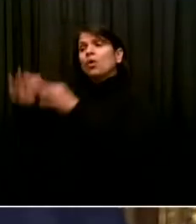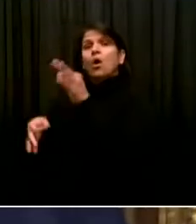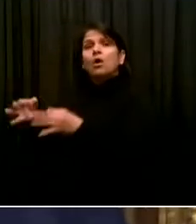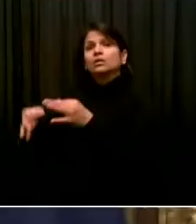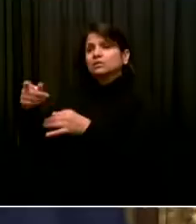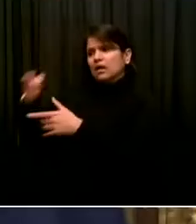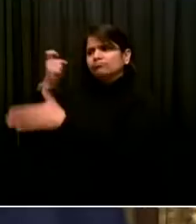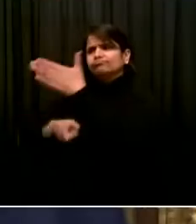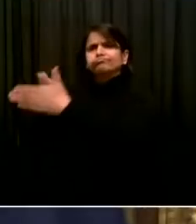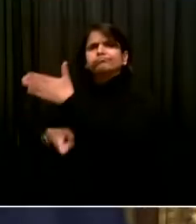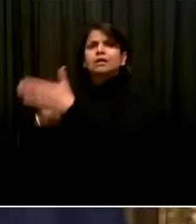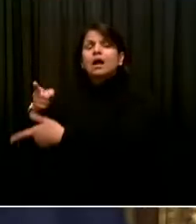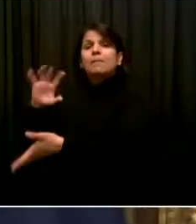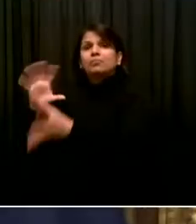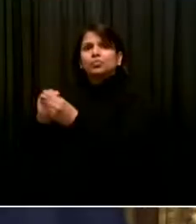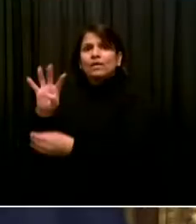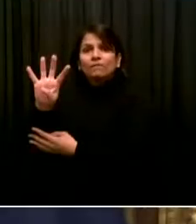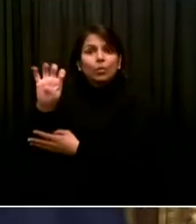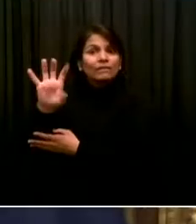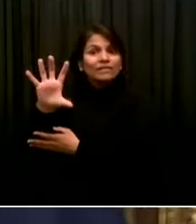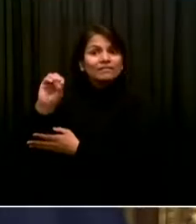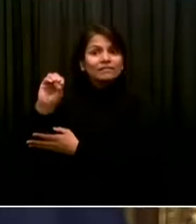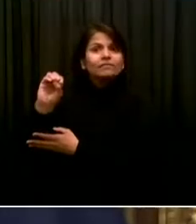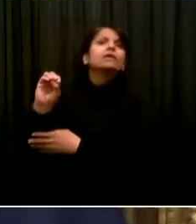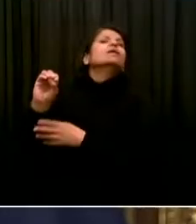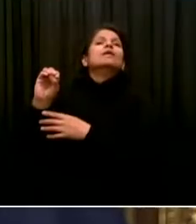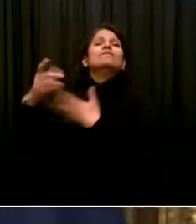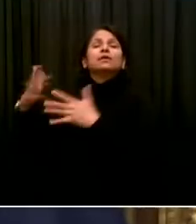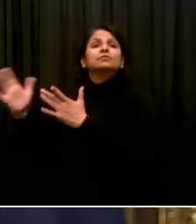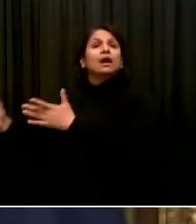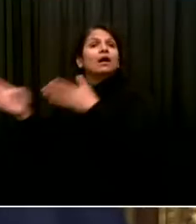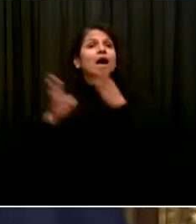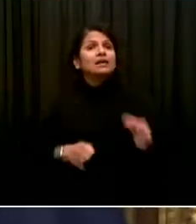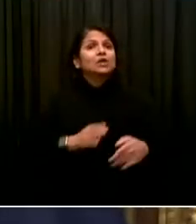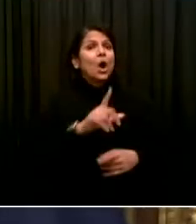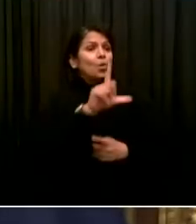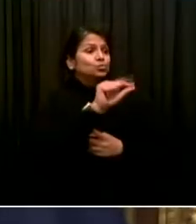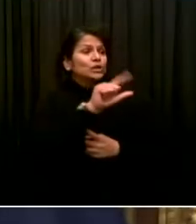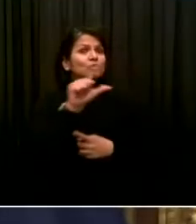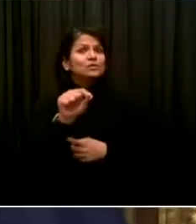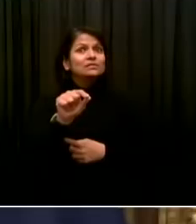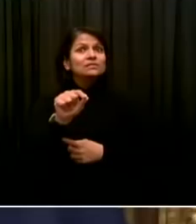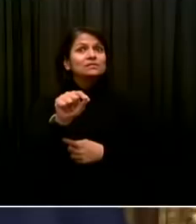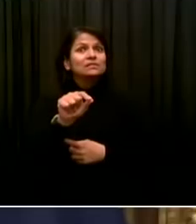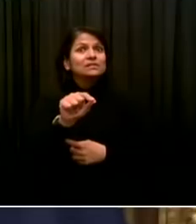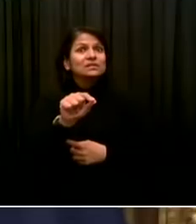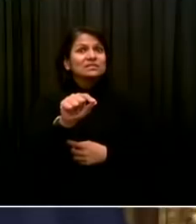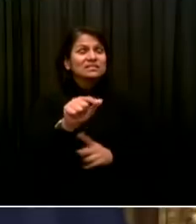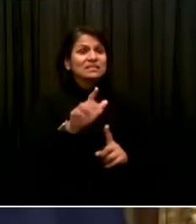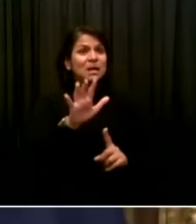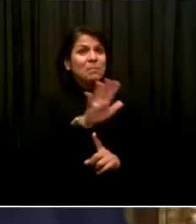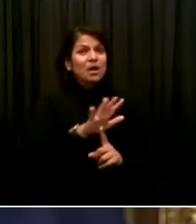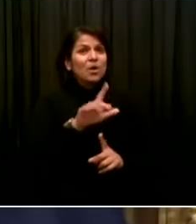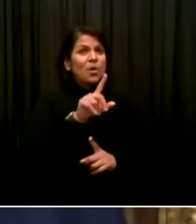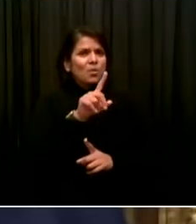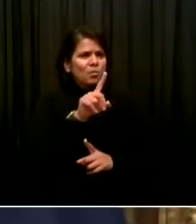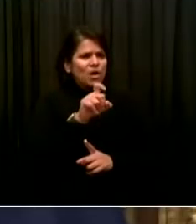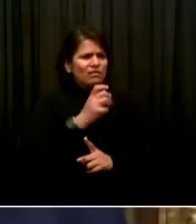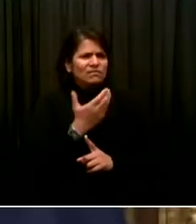YOK RCITY CORUTS HAD 405 CRIMINAL VERDICTS. IN20 0-0021,